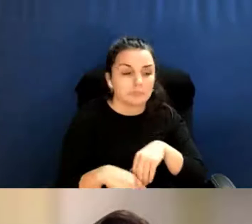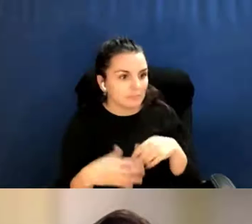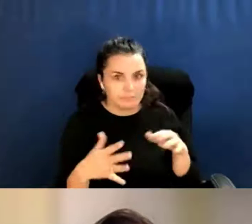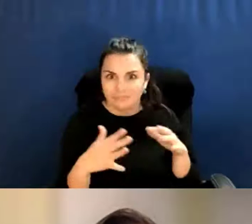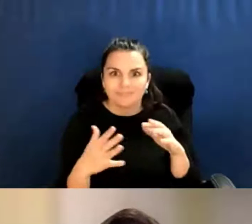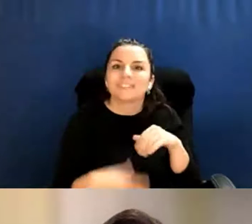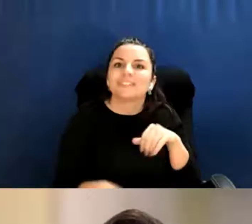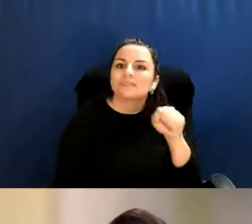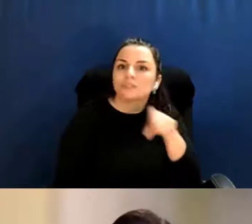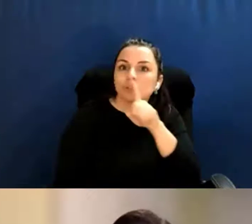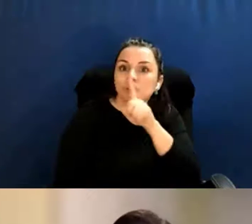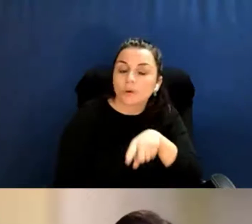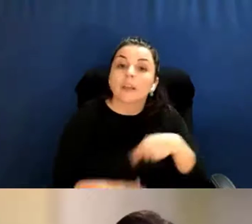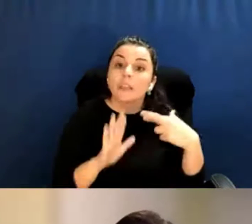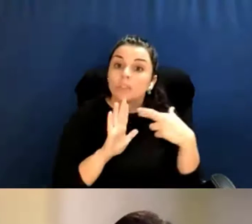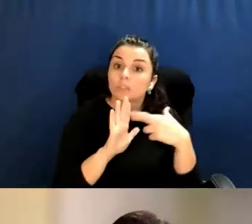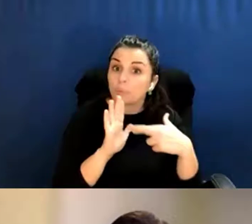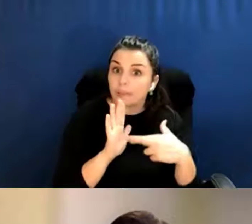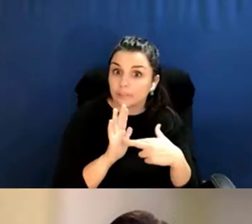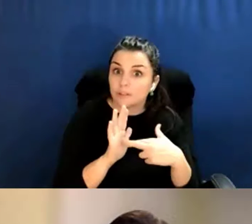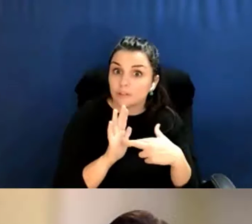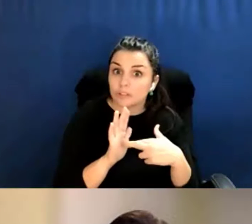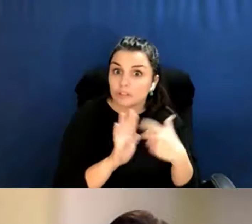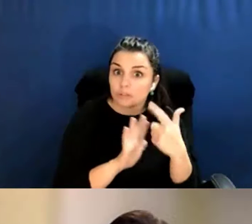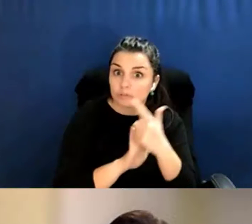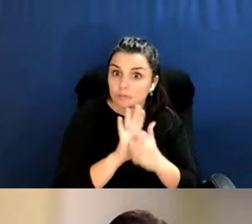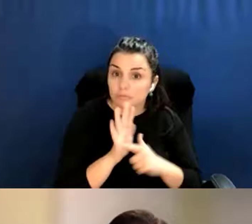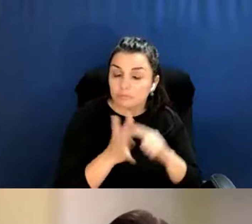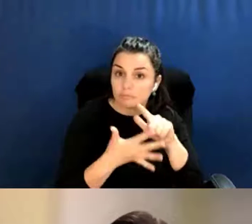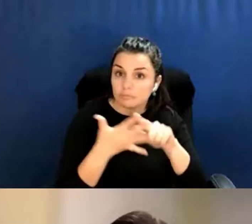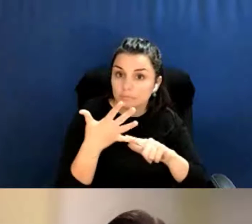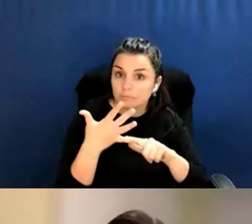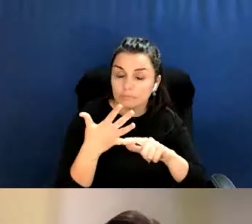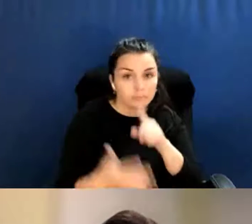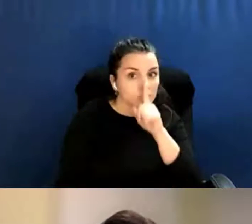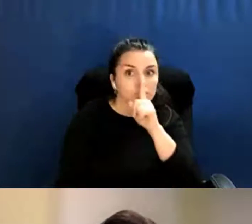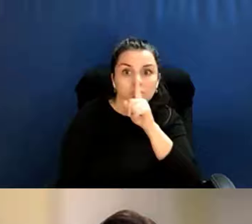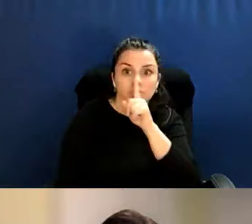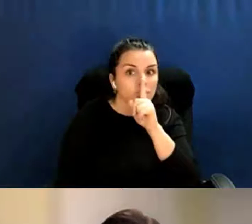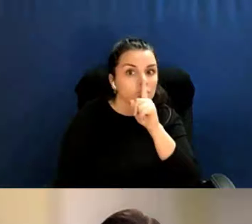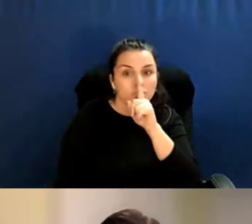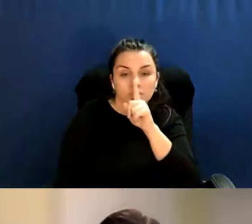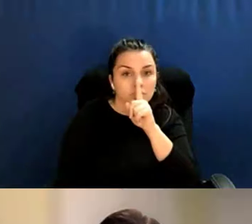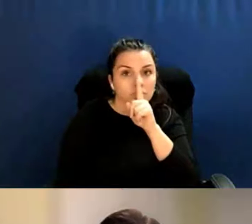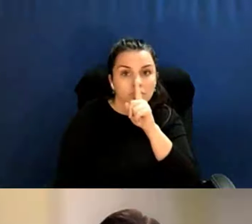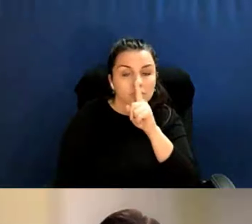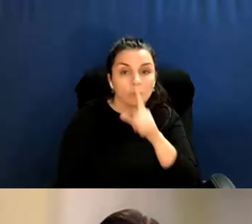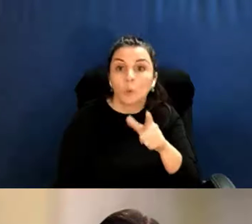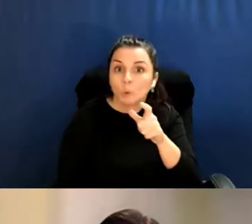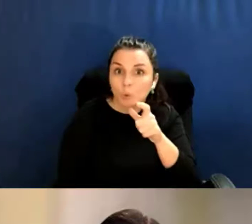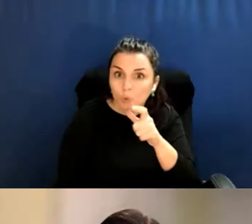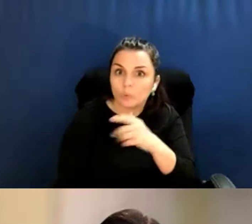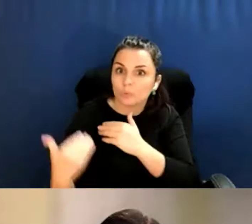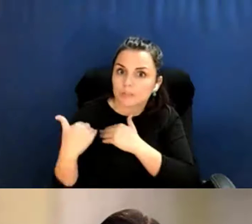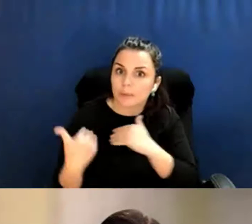Yvonne Lau: The regulations do not stipulate who should be the one getting the informed consent.